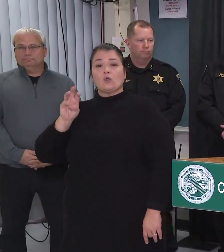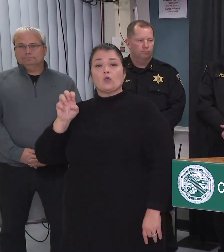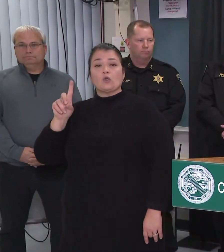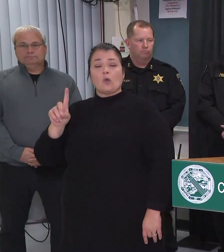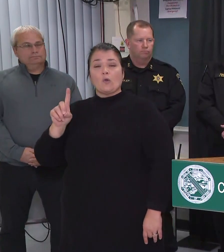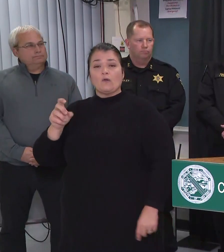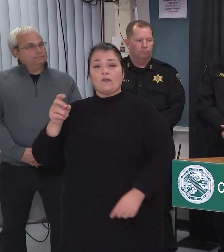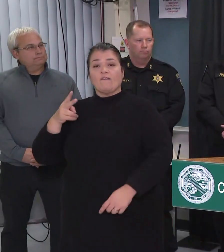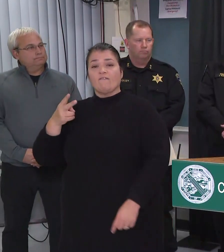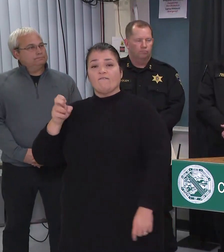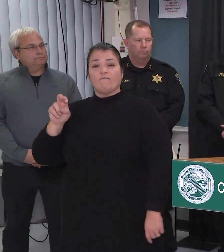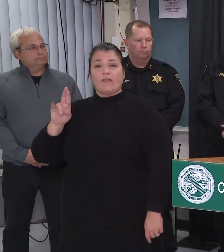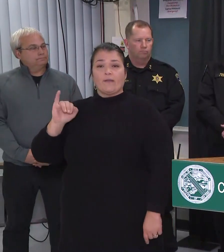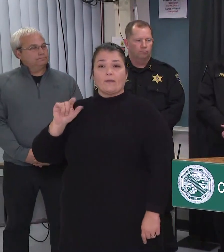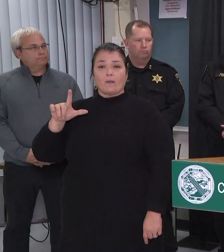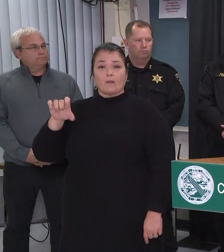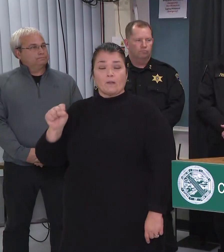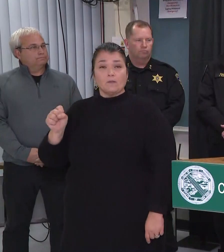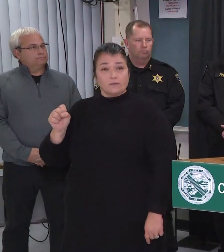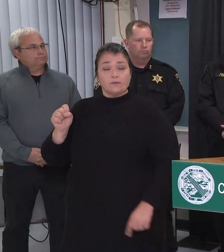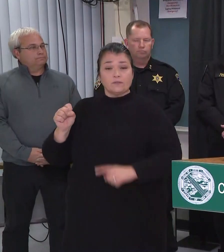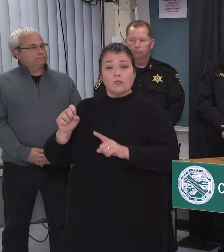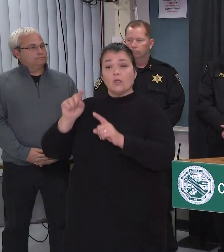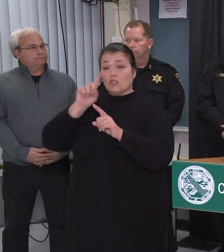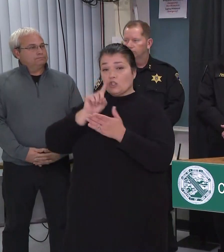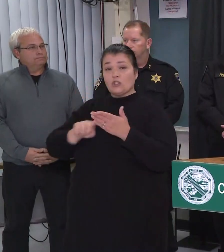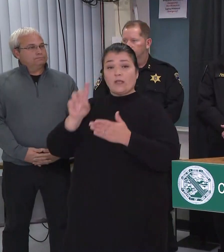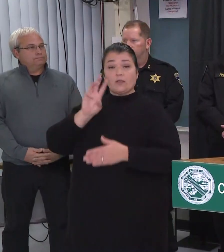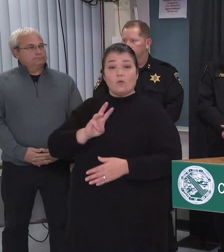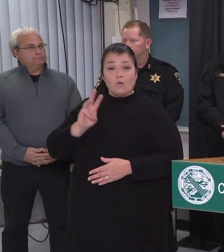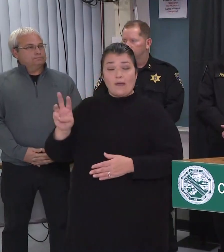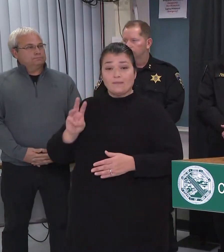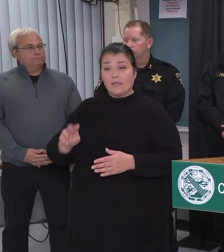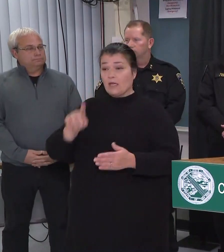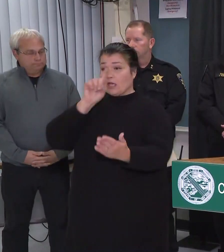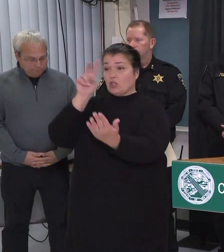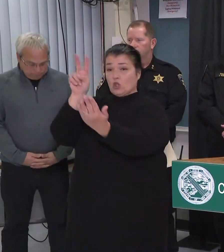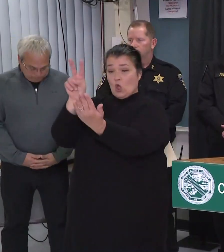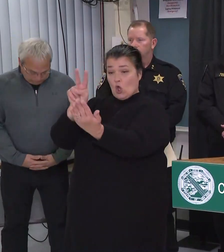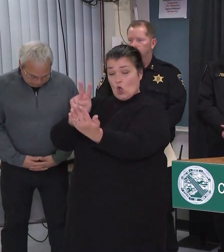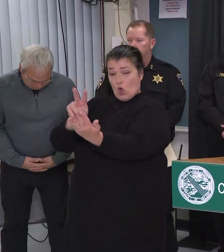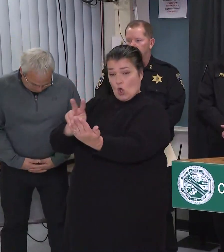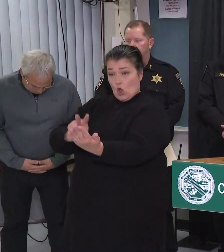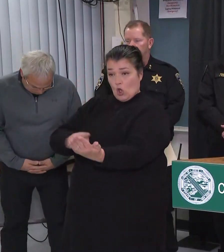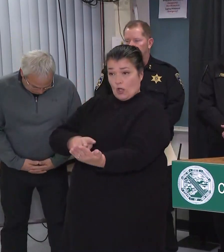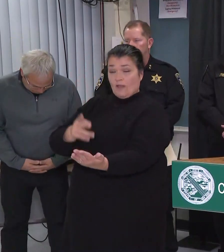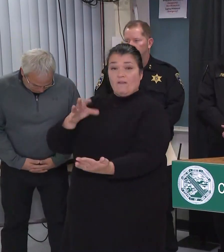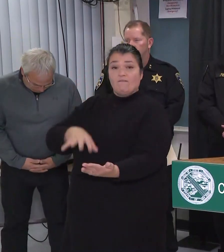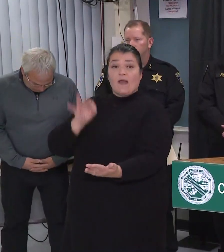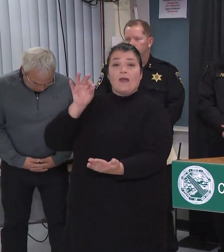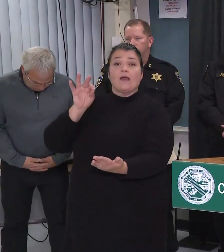an inventory of the vehicles and find out how you can pick up your vehicle.